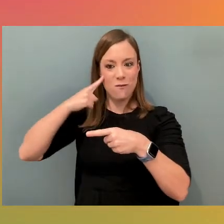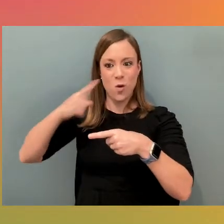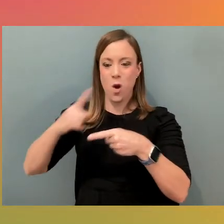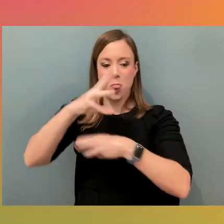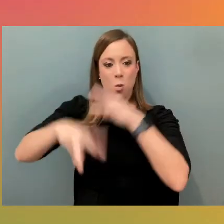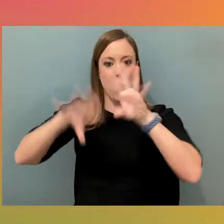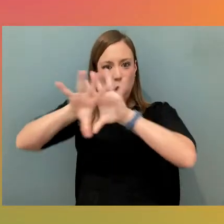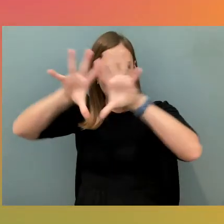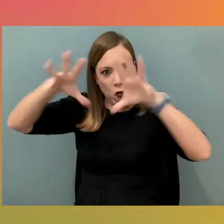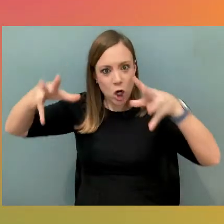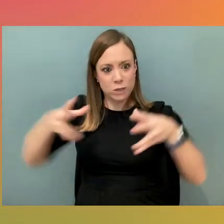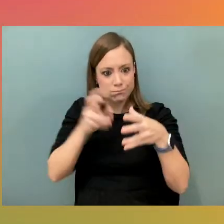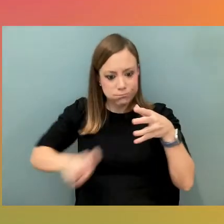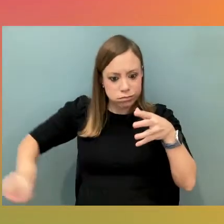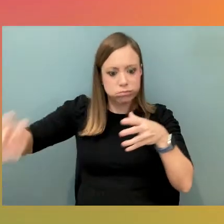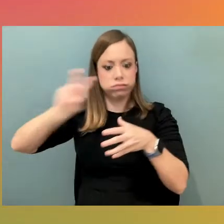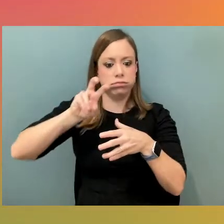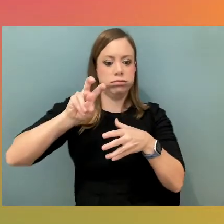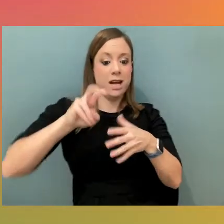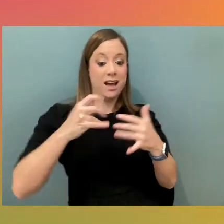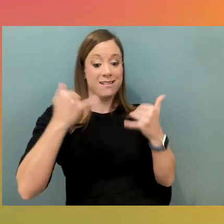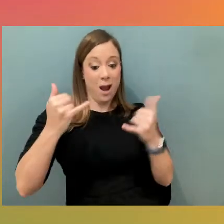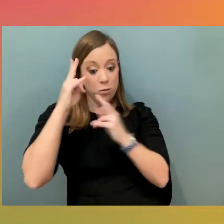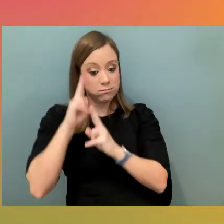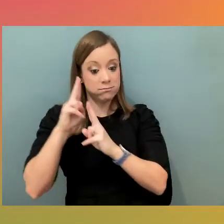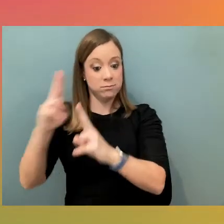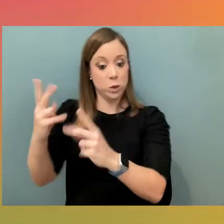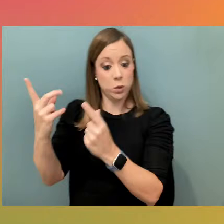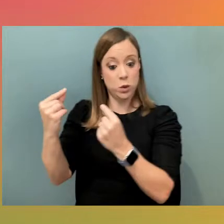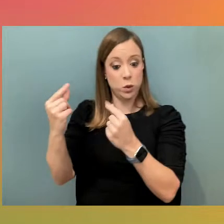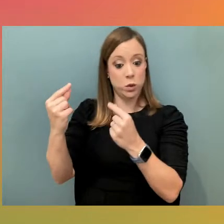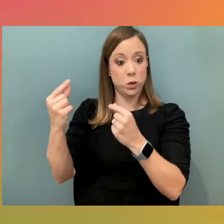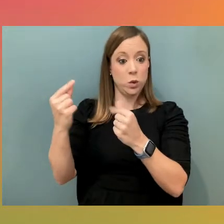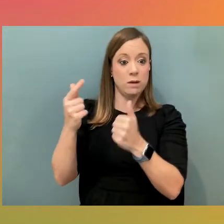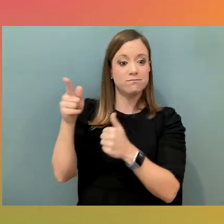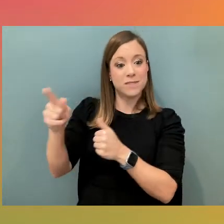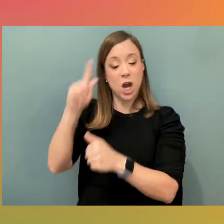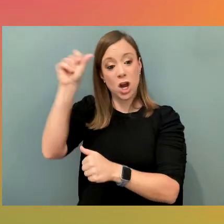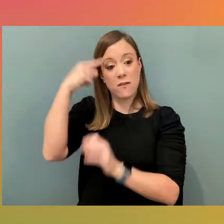INTERNATIONAL DAY OF YOGA, A